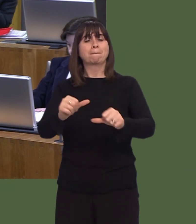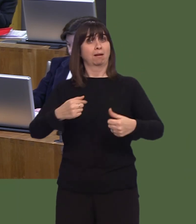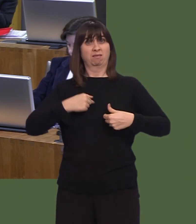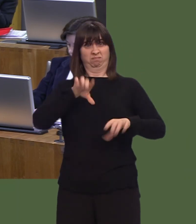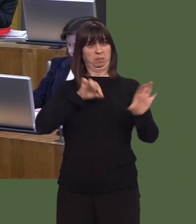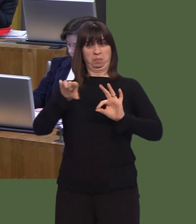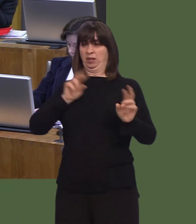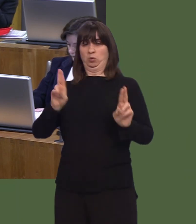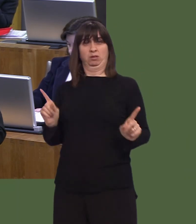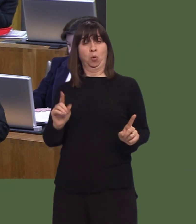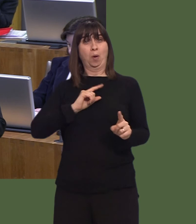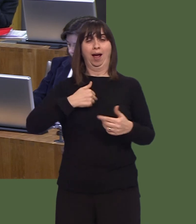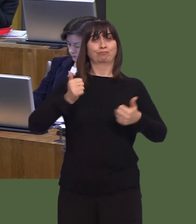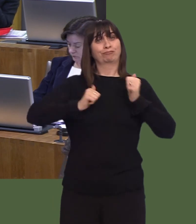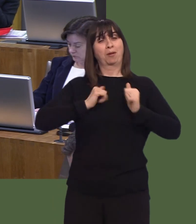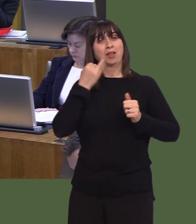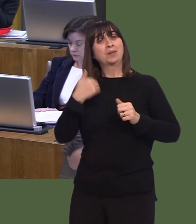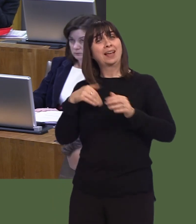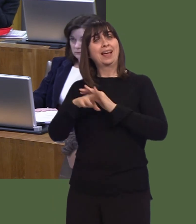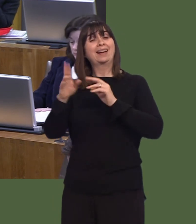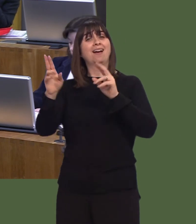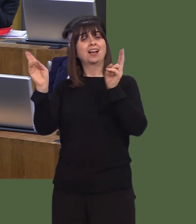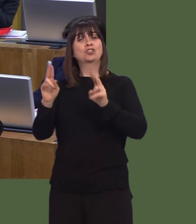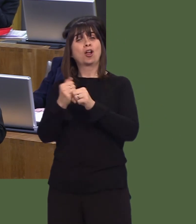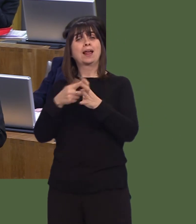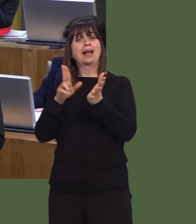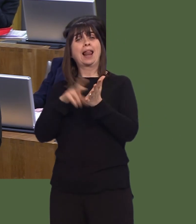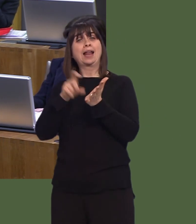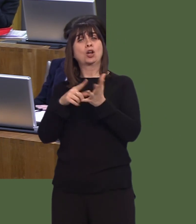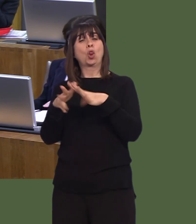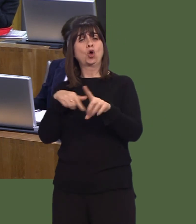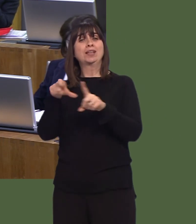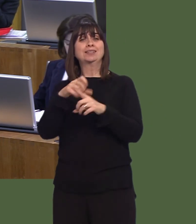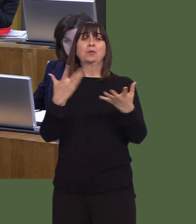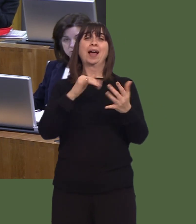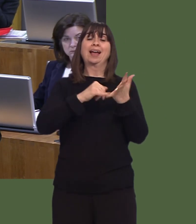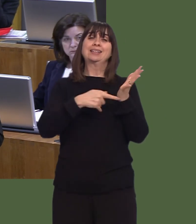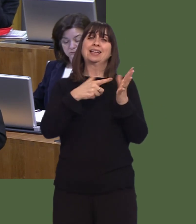I was pleased last week to be in Ysgol Glan Clwyd in Saint Asaph, where a new extension